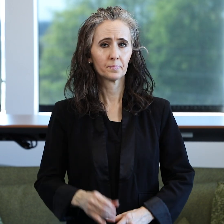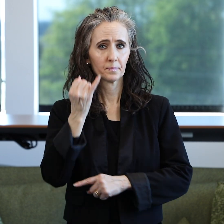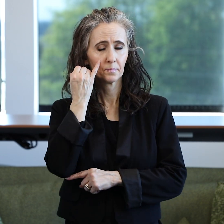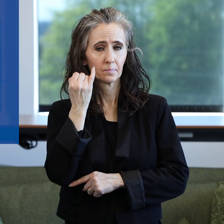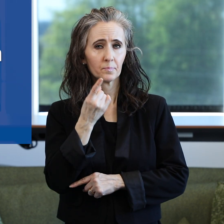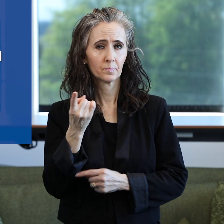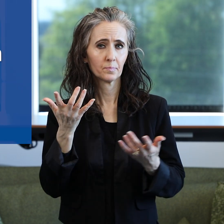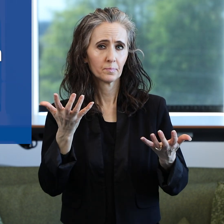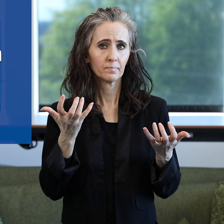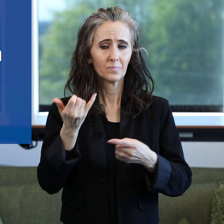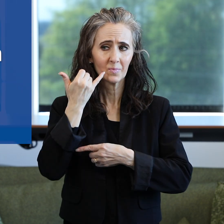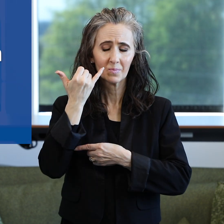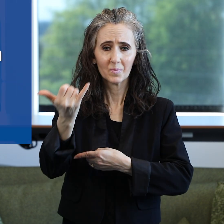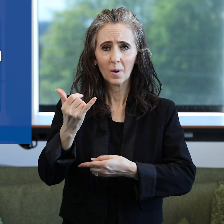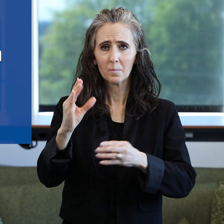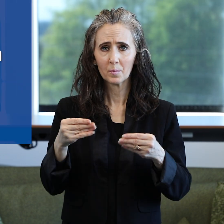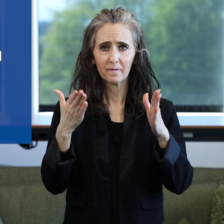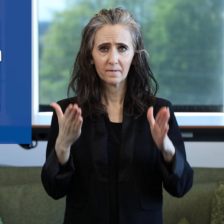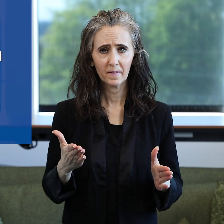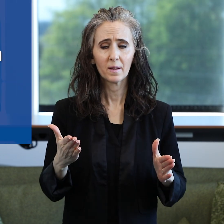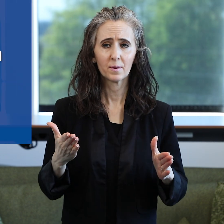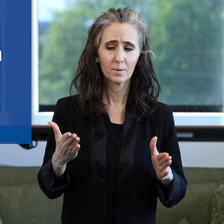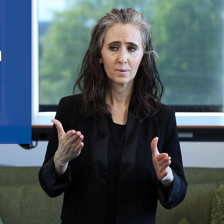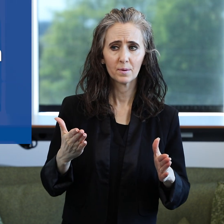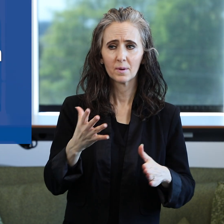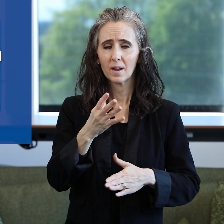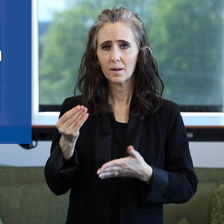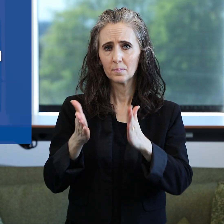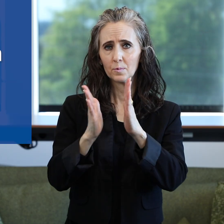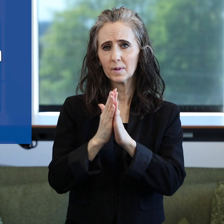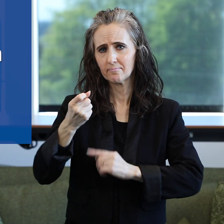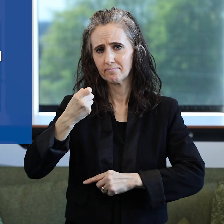Abortion pills through telehealth. A telehealth medication